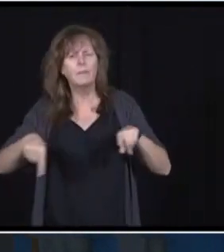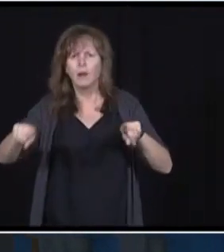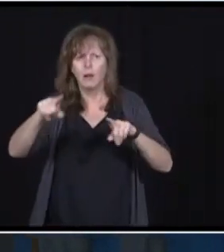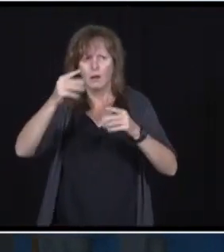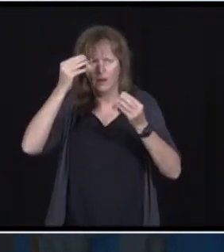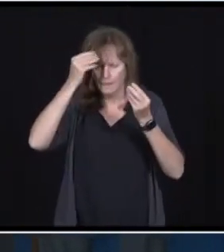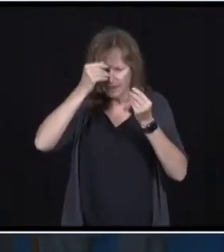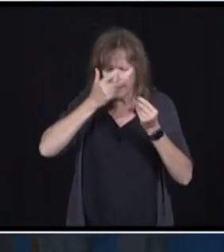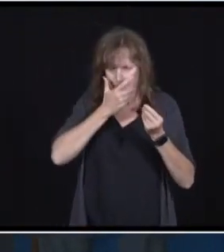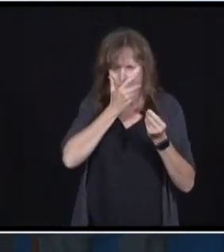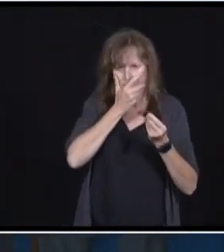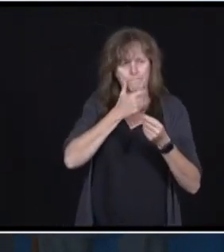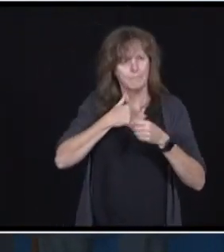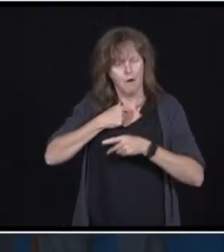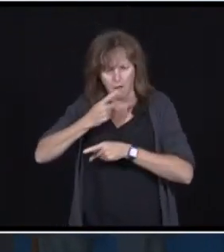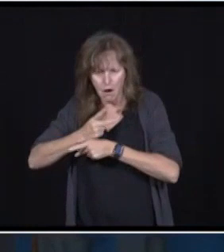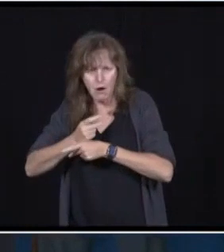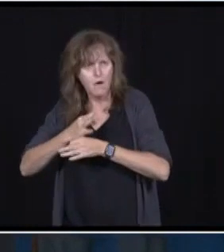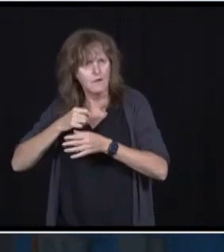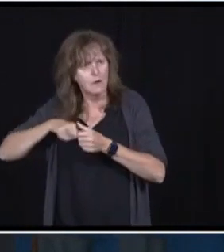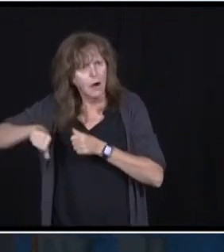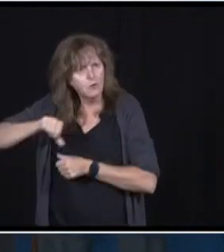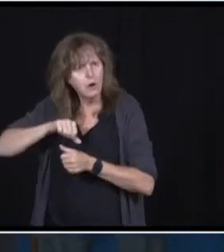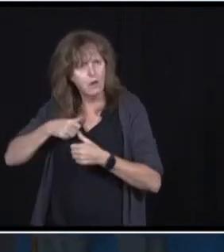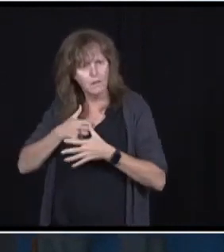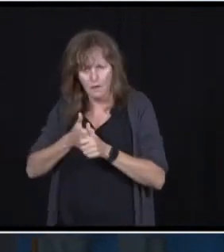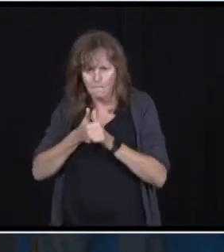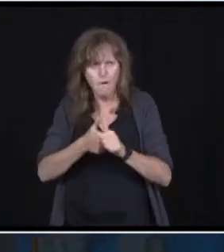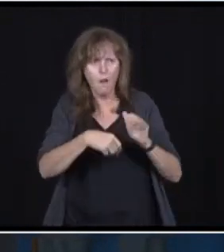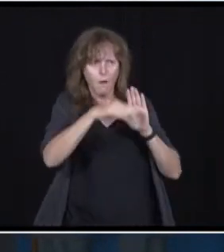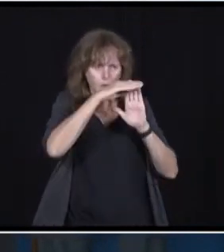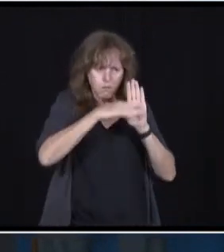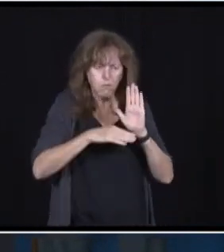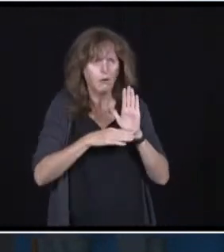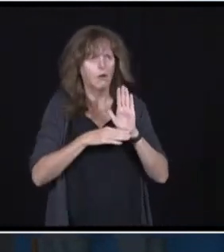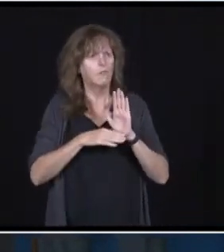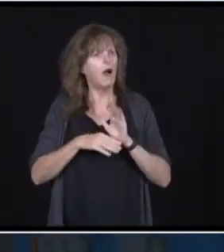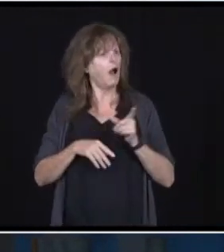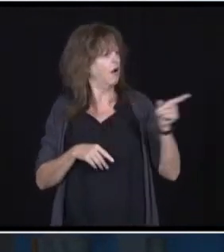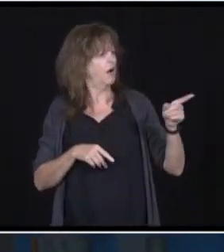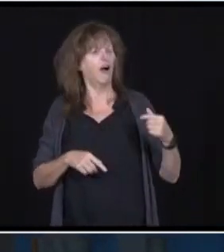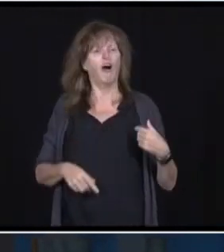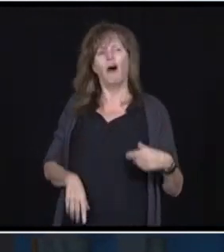who are following the rules and thinking about others. My friends, we are all in this together.